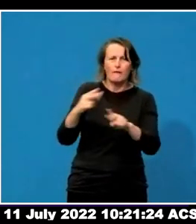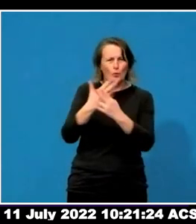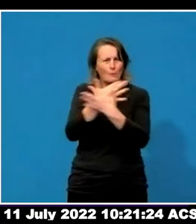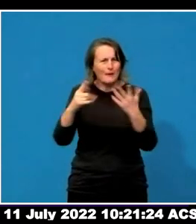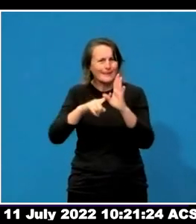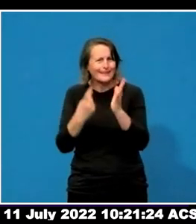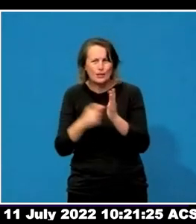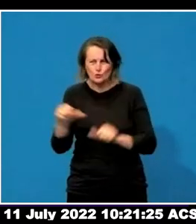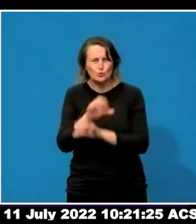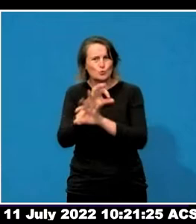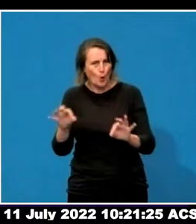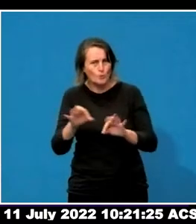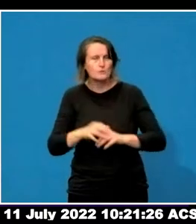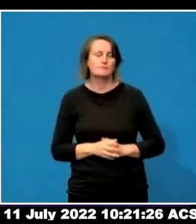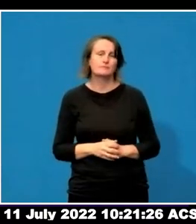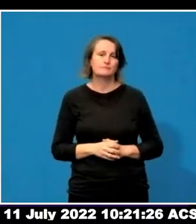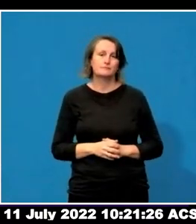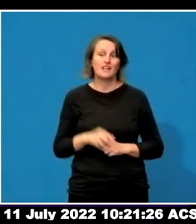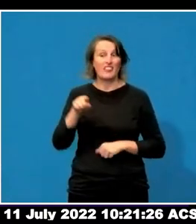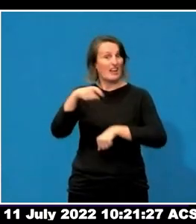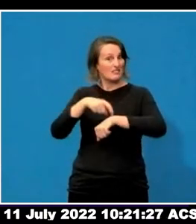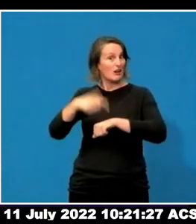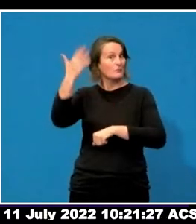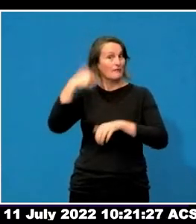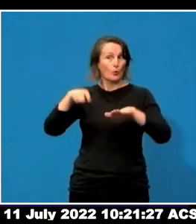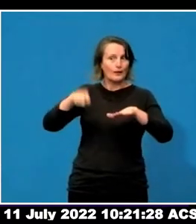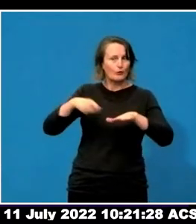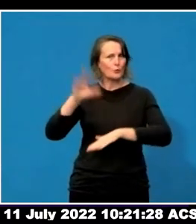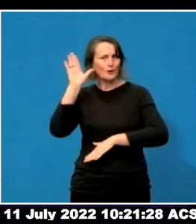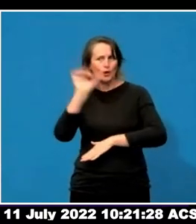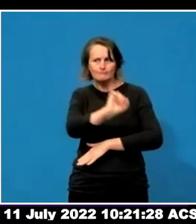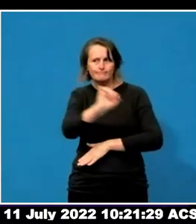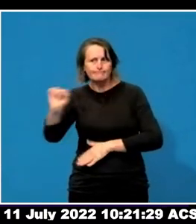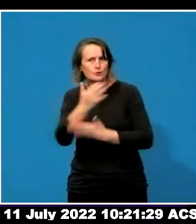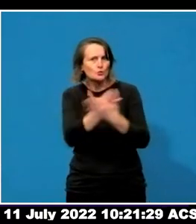Following the hearing the circumstances of each of Melanie and Winmartie have improved,